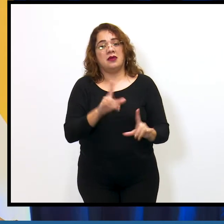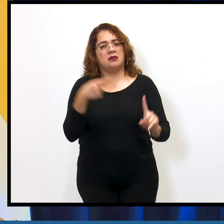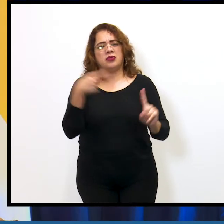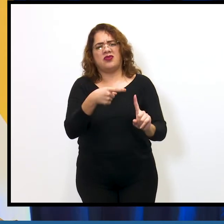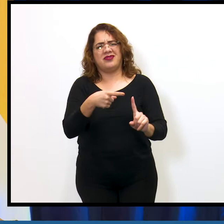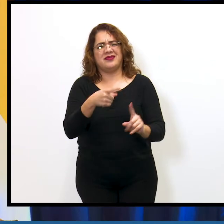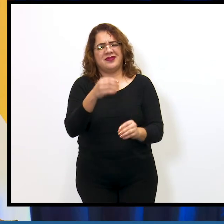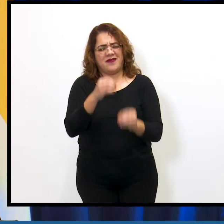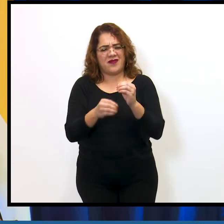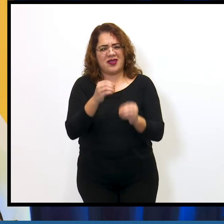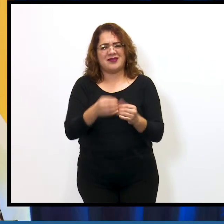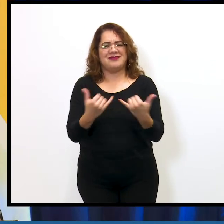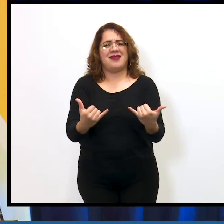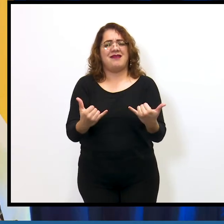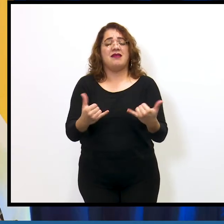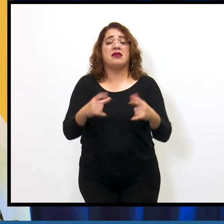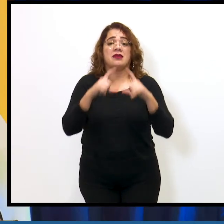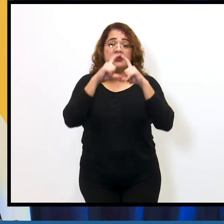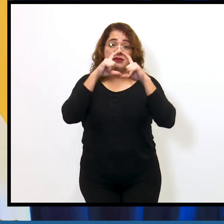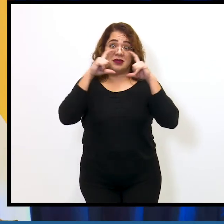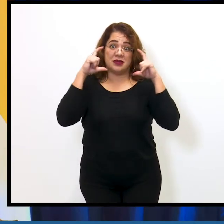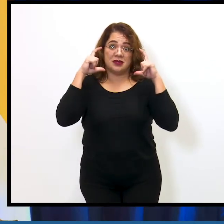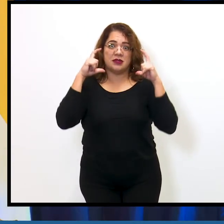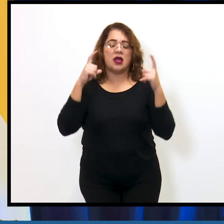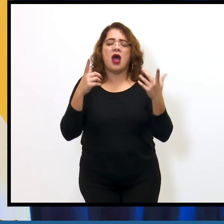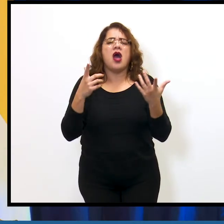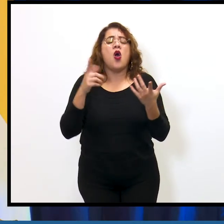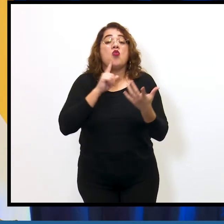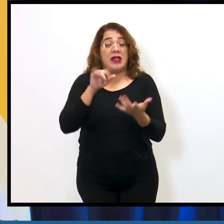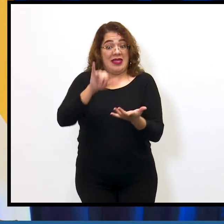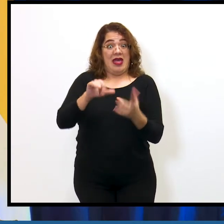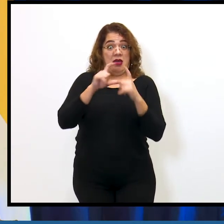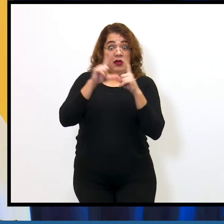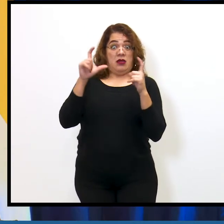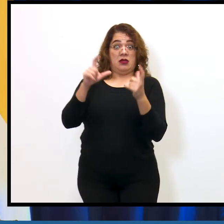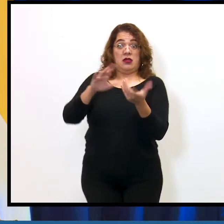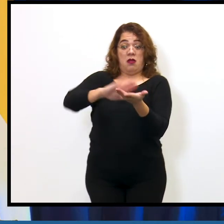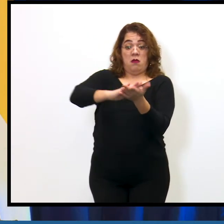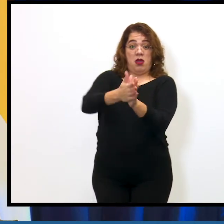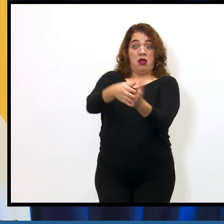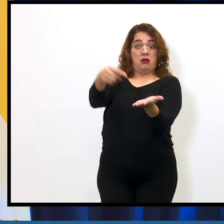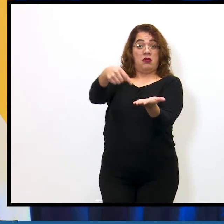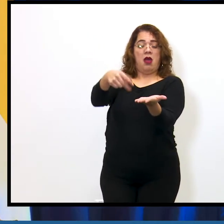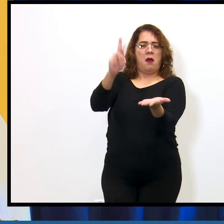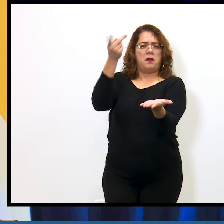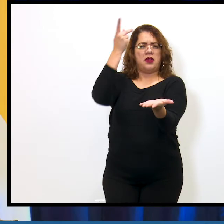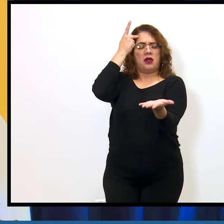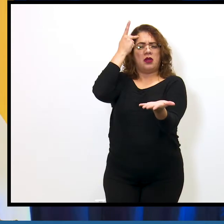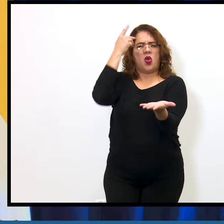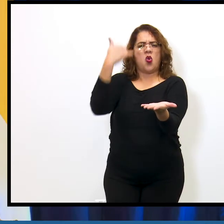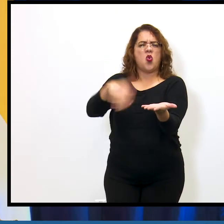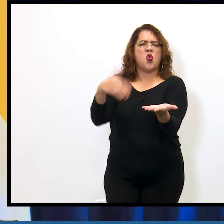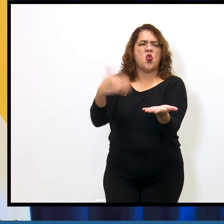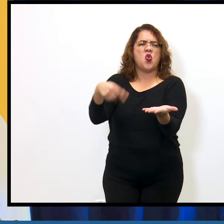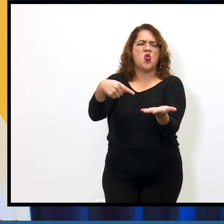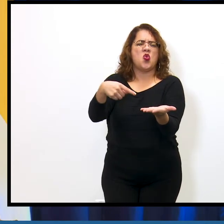The issue of masking has been also very politicized and so it's hard to have a message